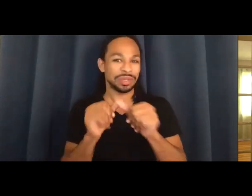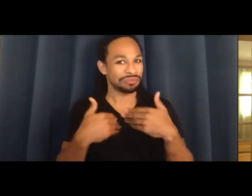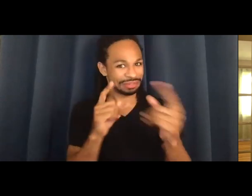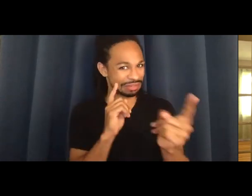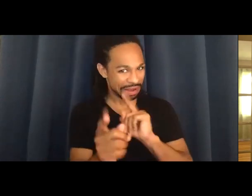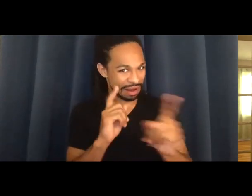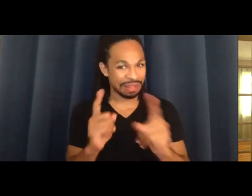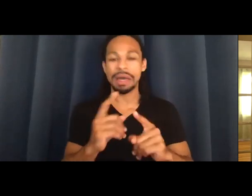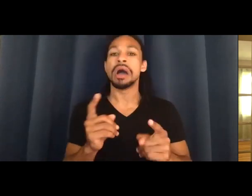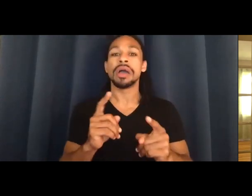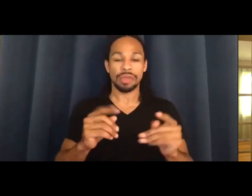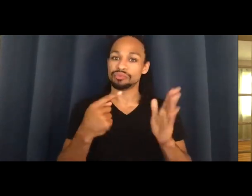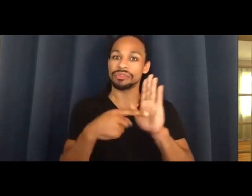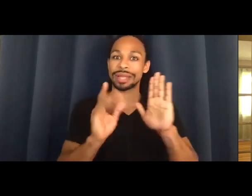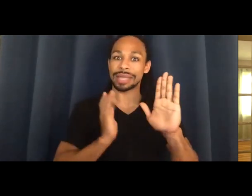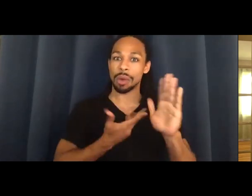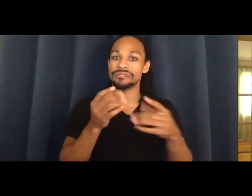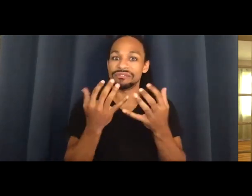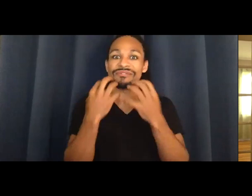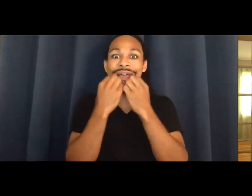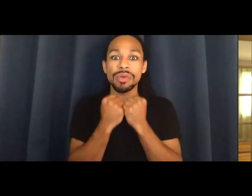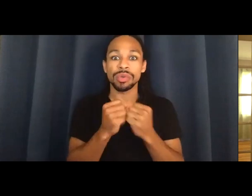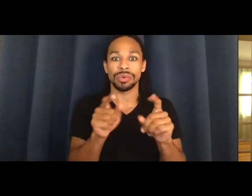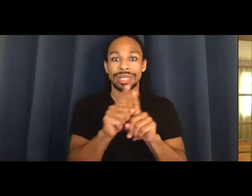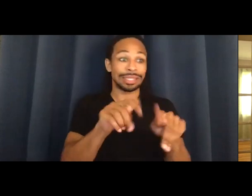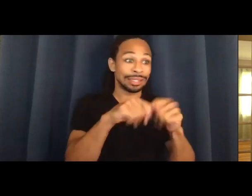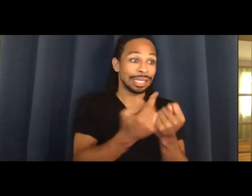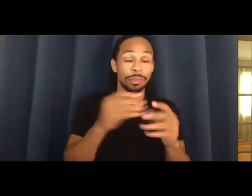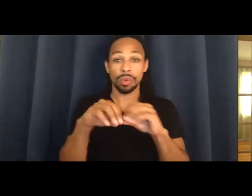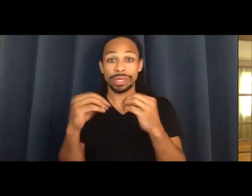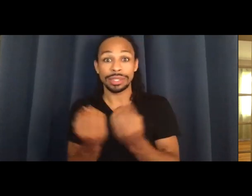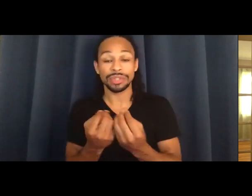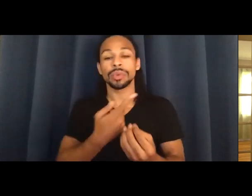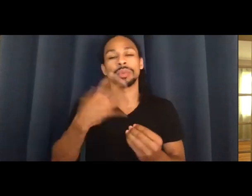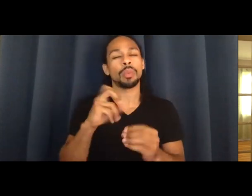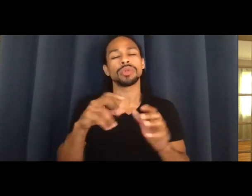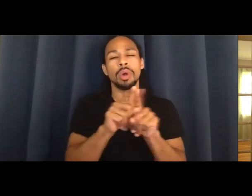organization and the intention of the series is to hold space for experiences of dance